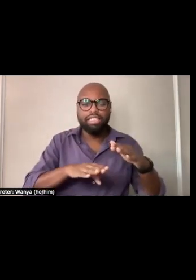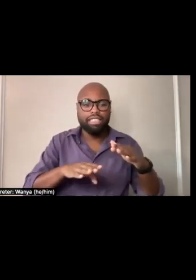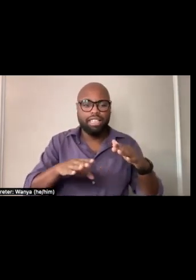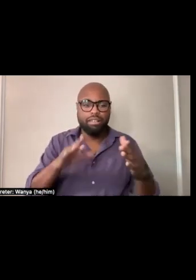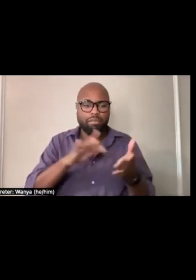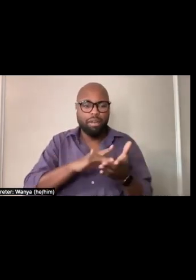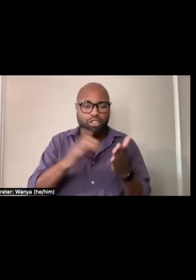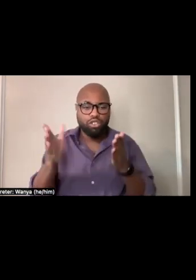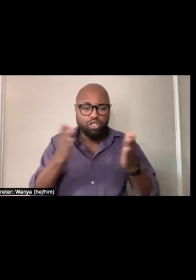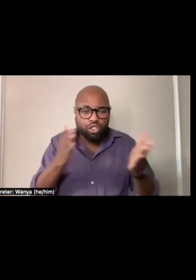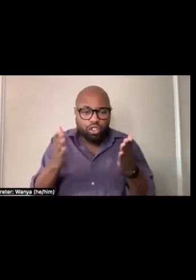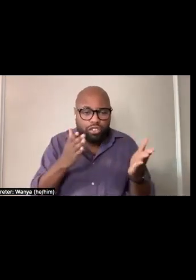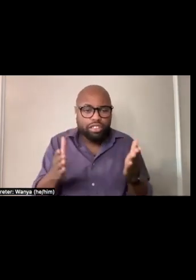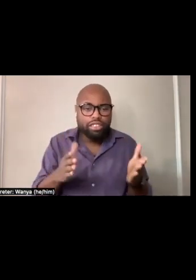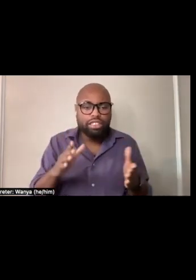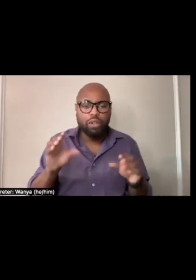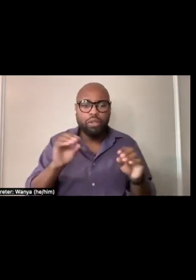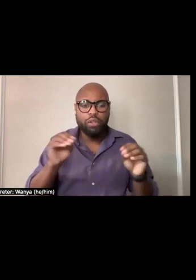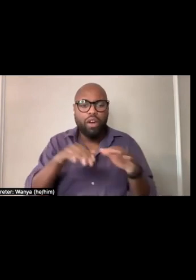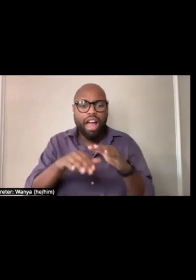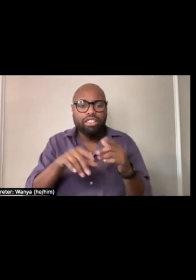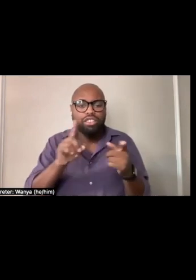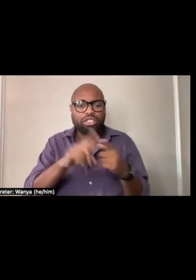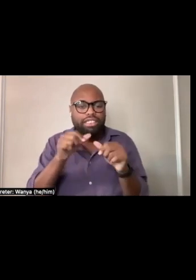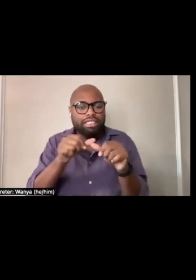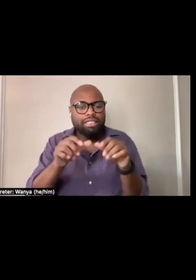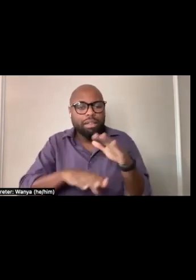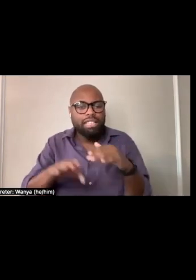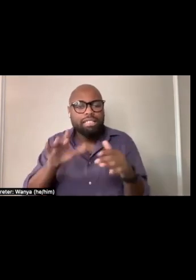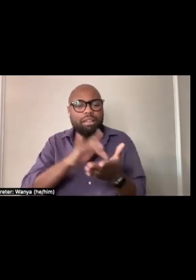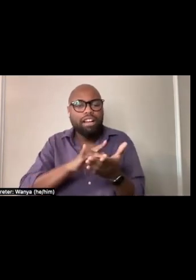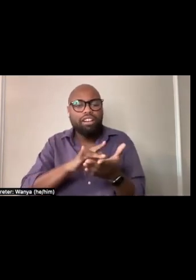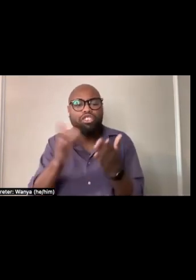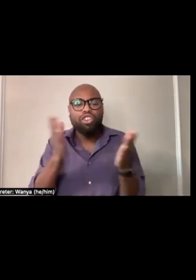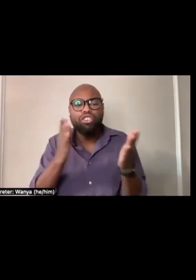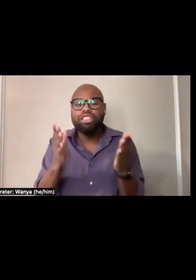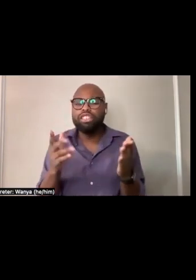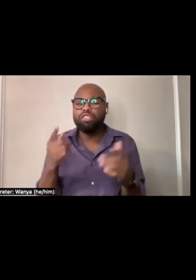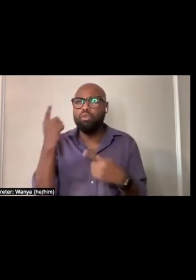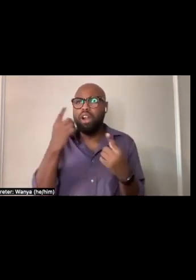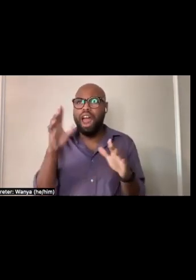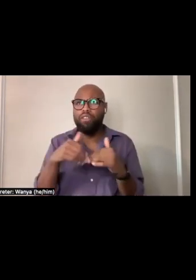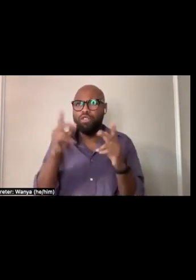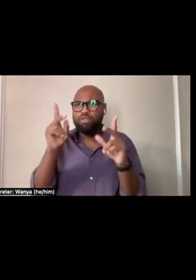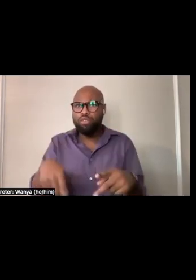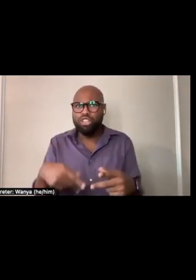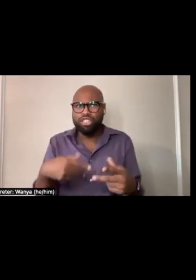And you're wondering, how does this person get here? How are they alive? So even as people were in